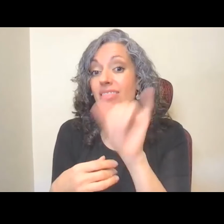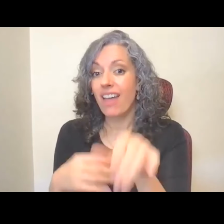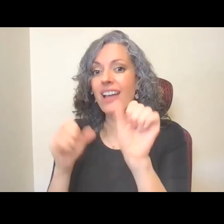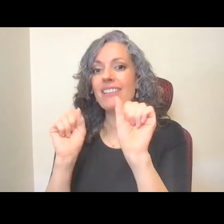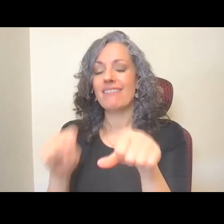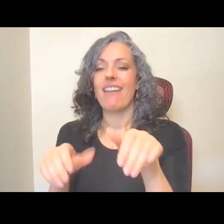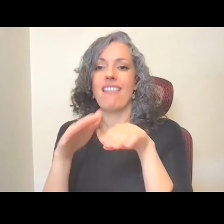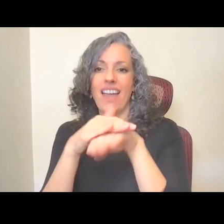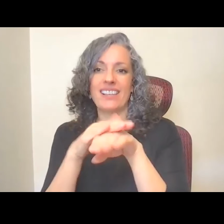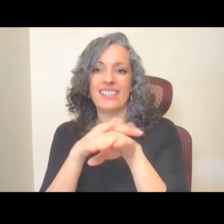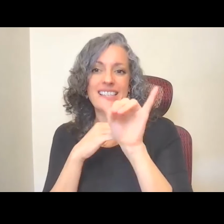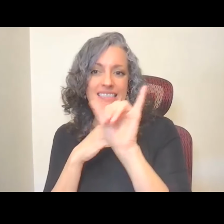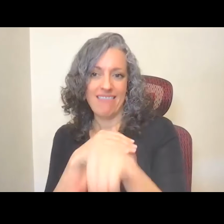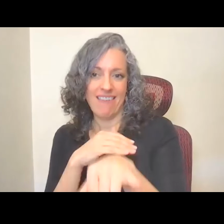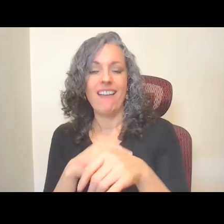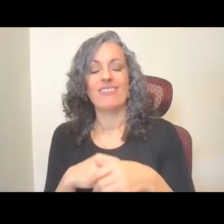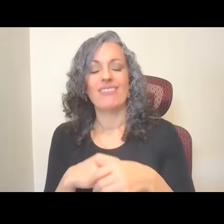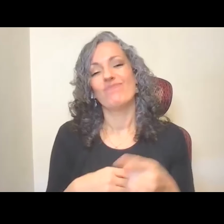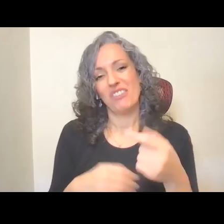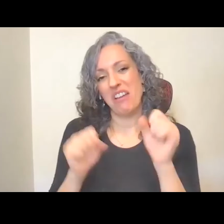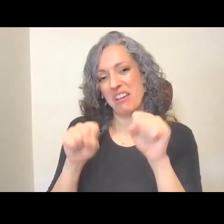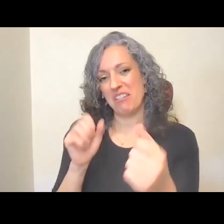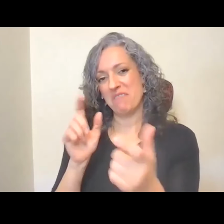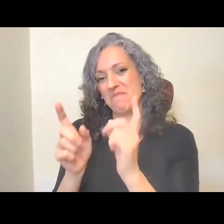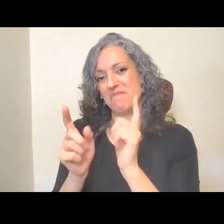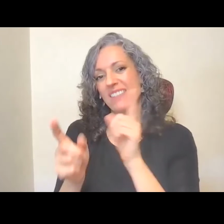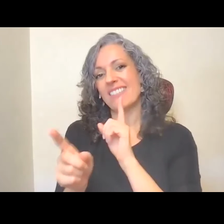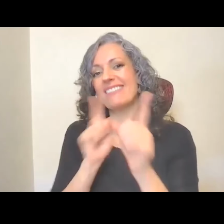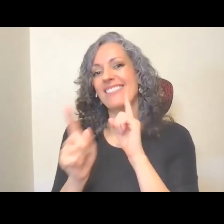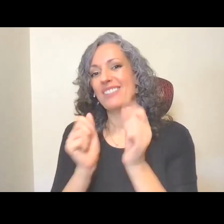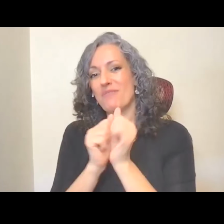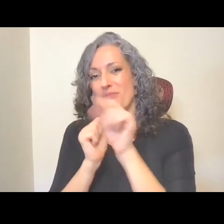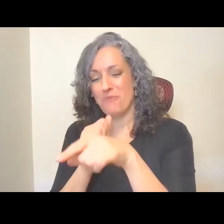to it, yeah I'd love to talk. So here I have this kind of color metrics where I have the